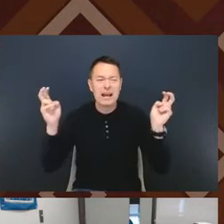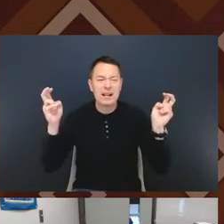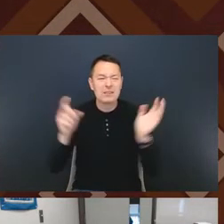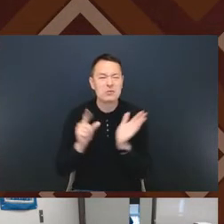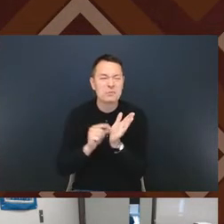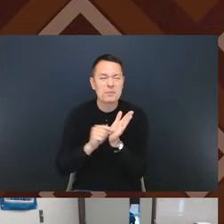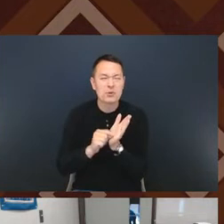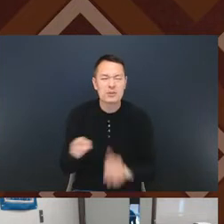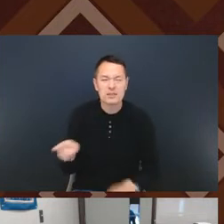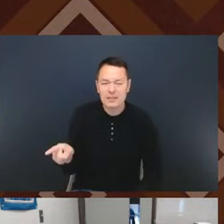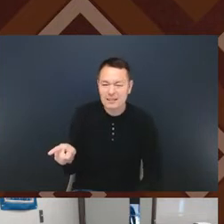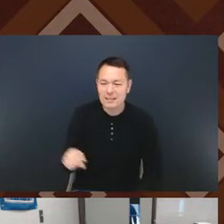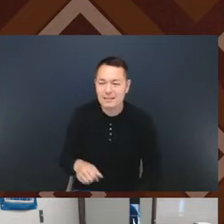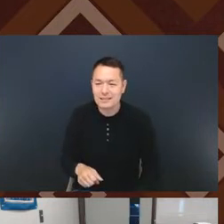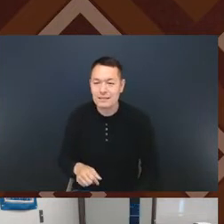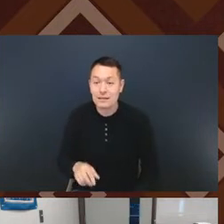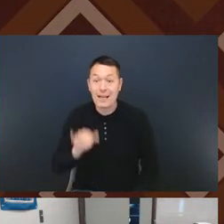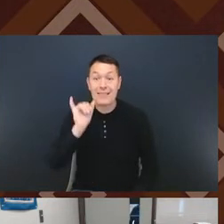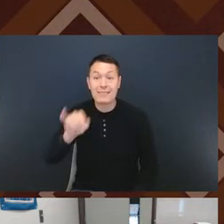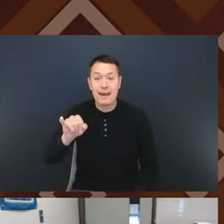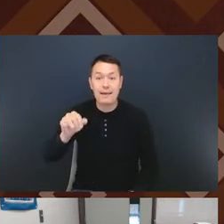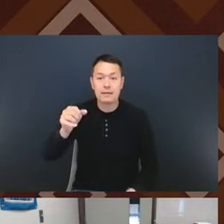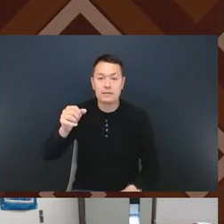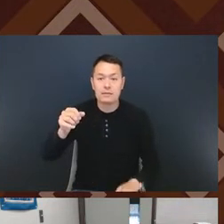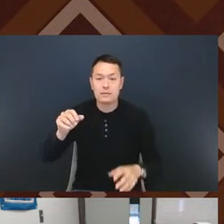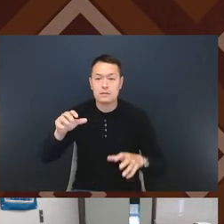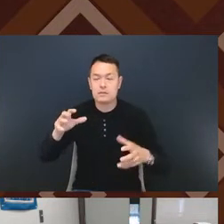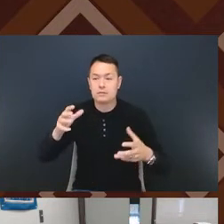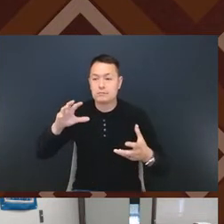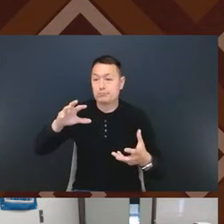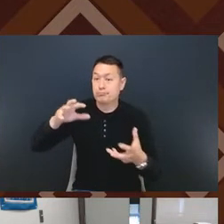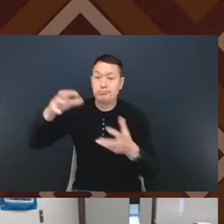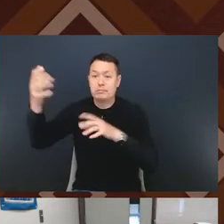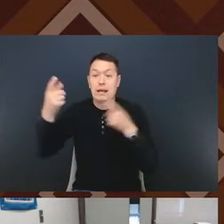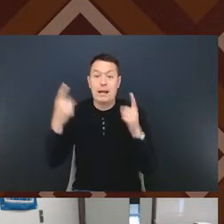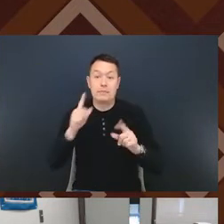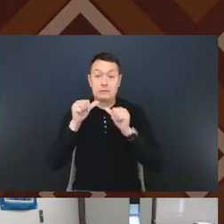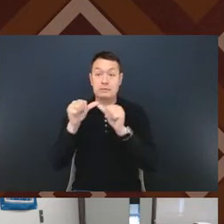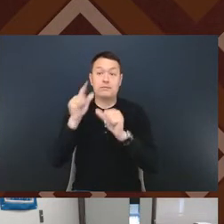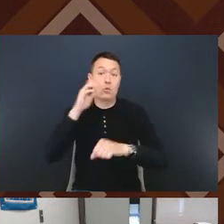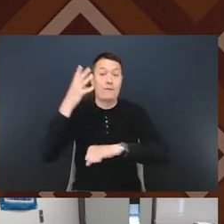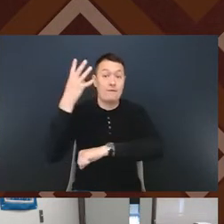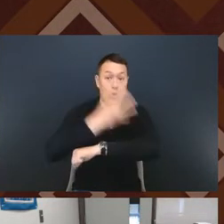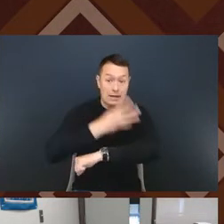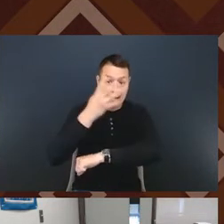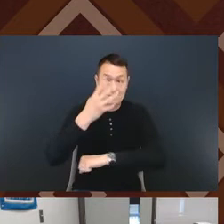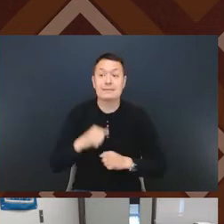as it says here the riot lasted for four days when and when the mob 200